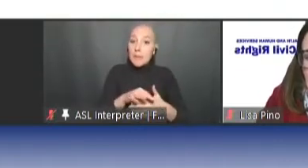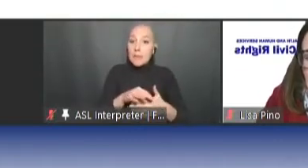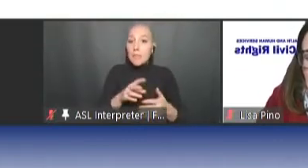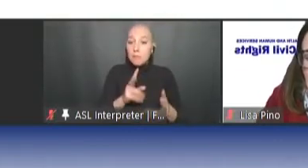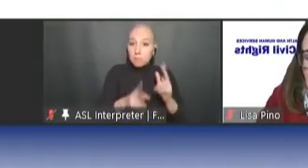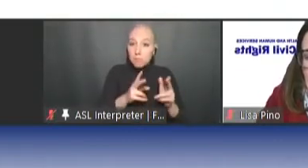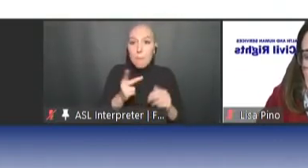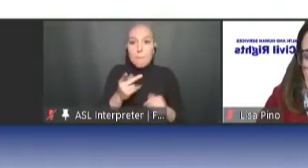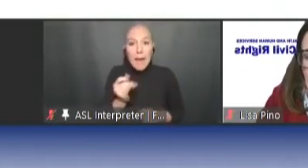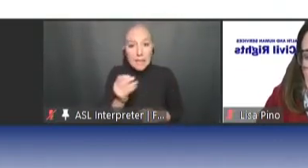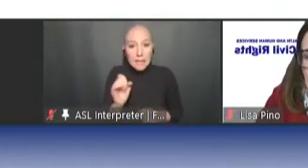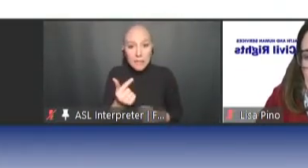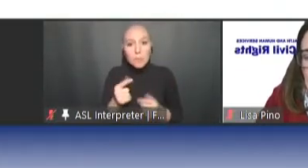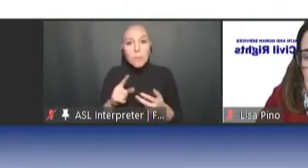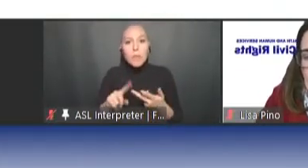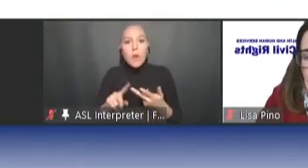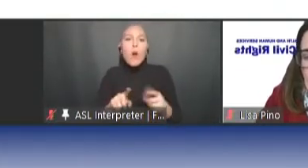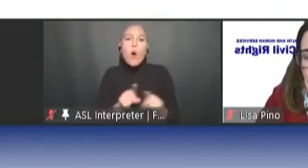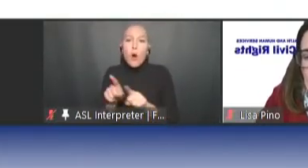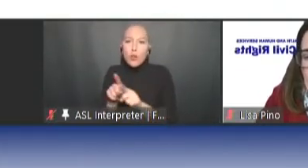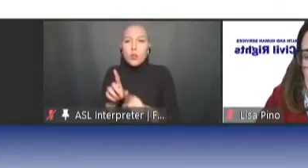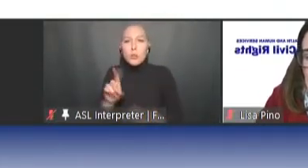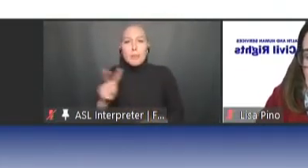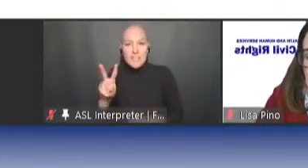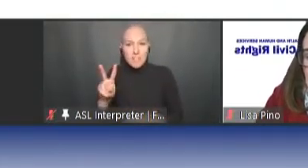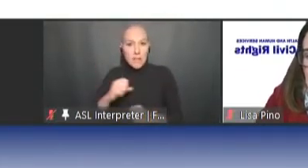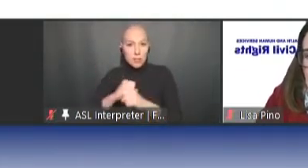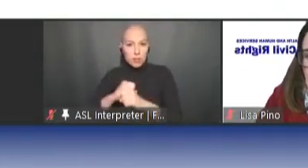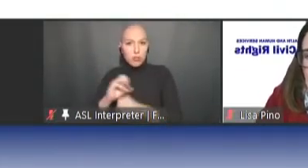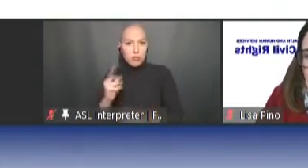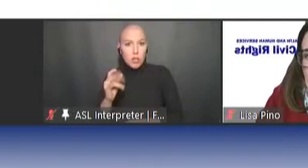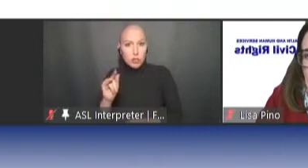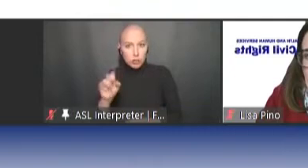violence shelters. And then fourth, we should prioritize the health of first responders and